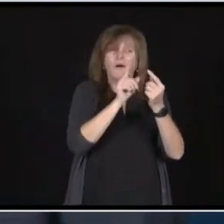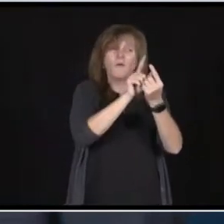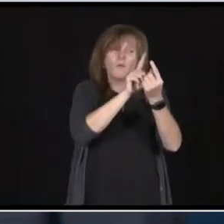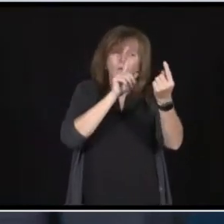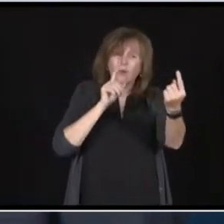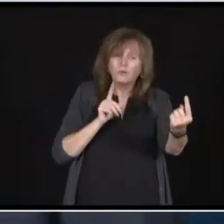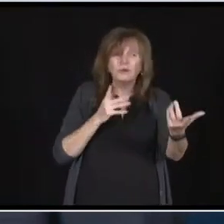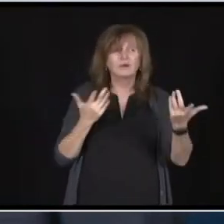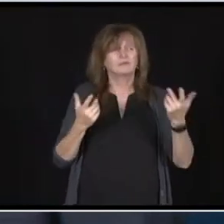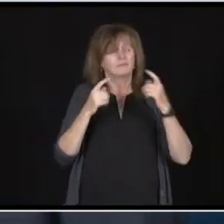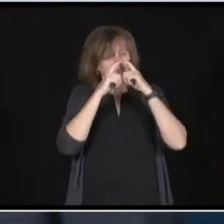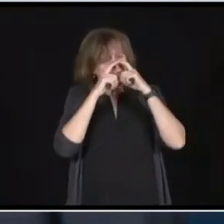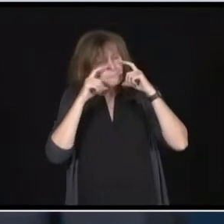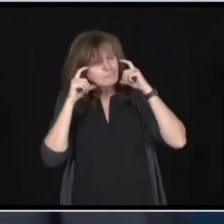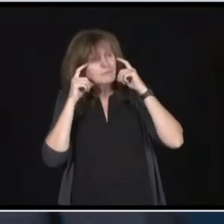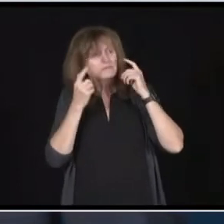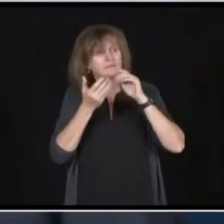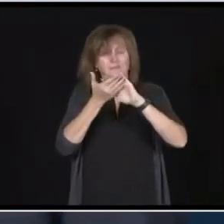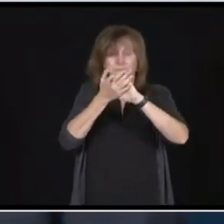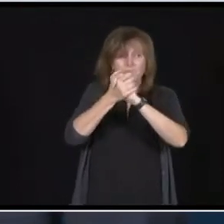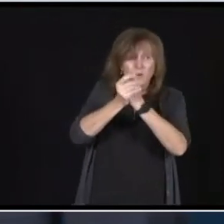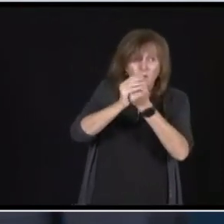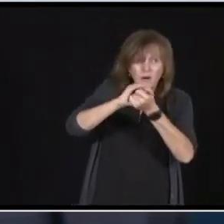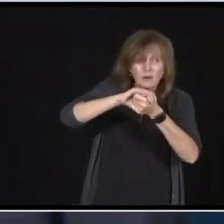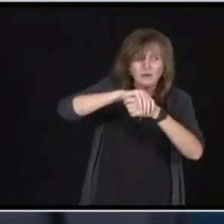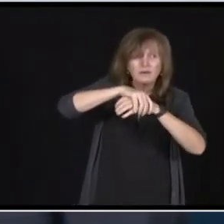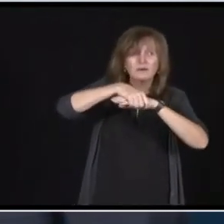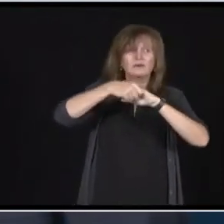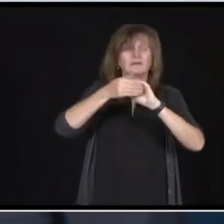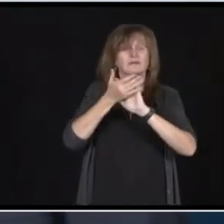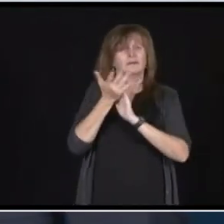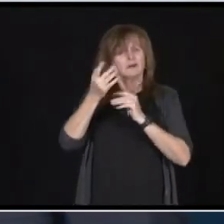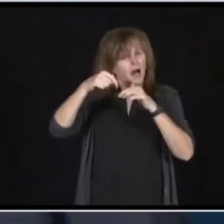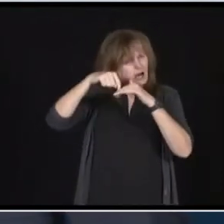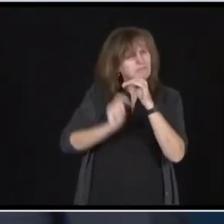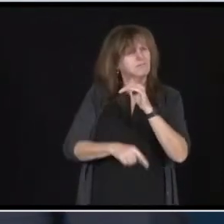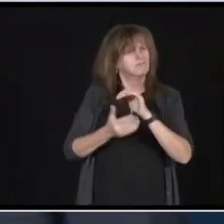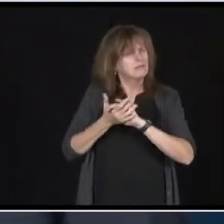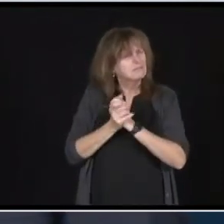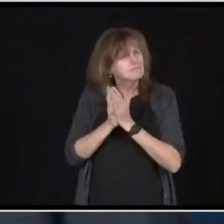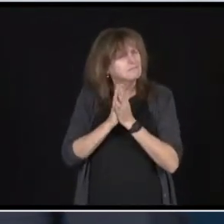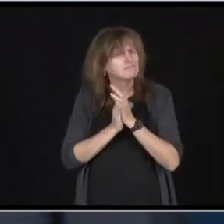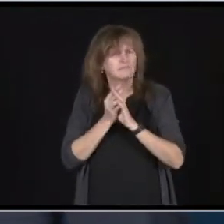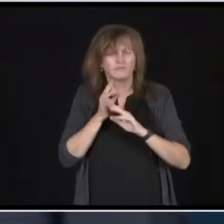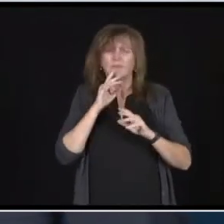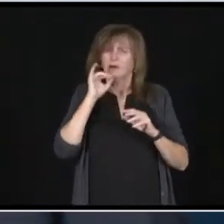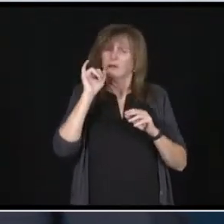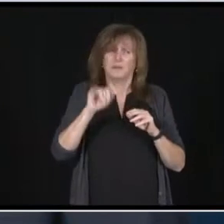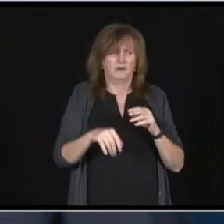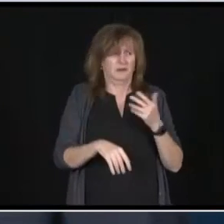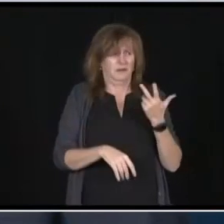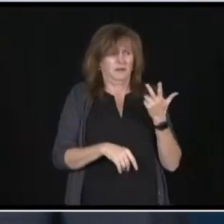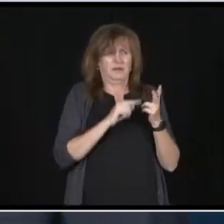August and then into the very first part of September, and then we saw the numbers starting to go up significantly.